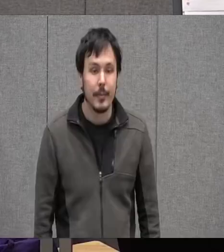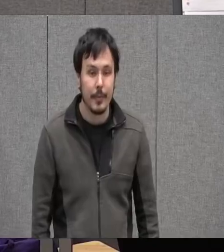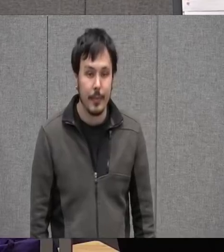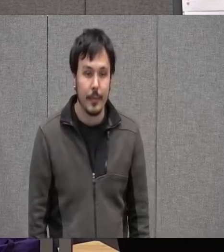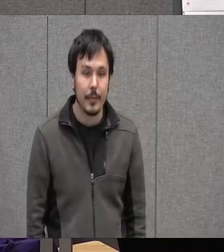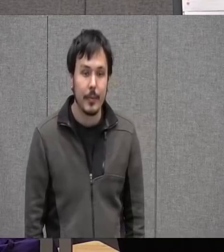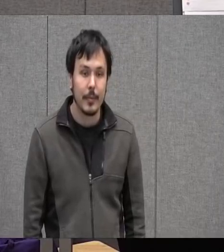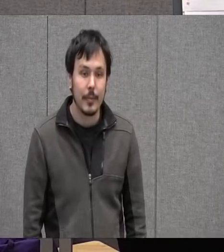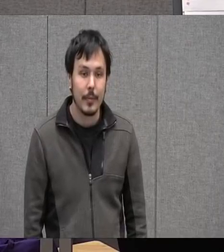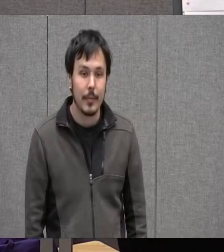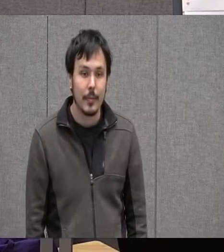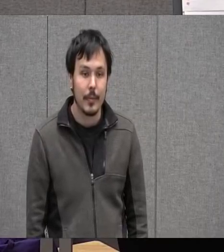[Mrs. Obenshain] Almost there.